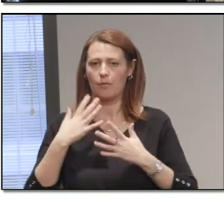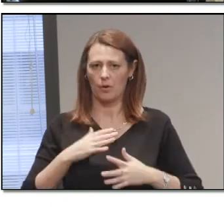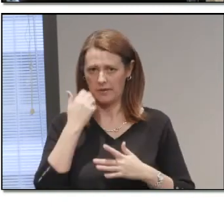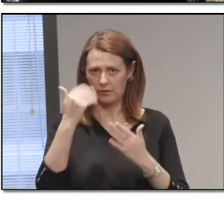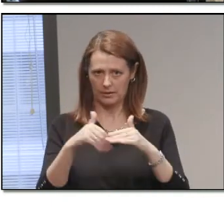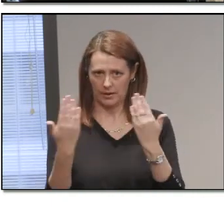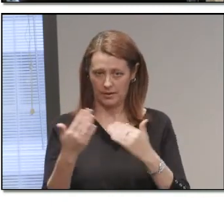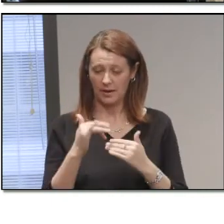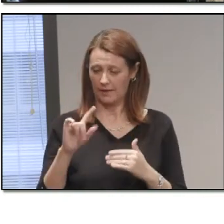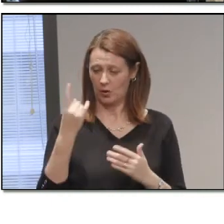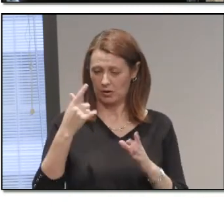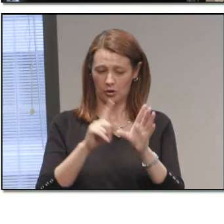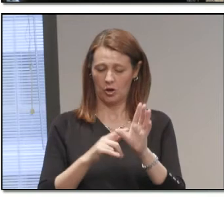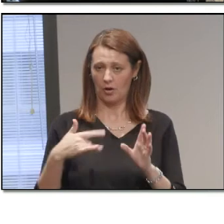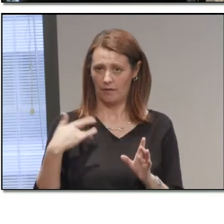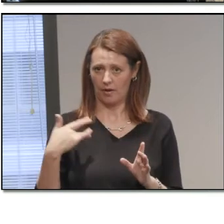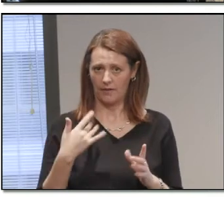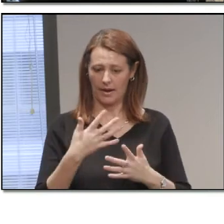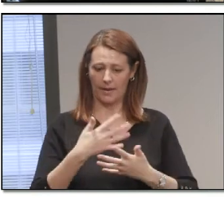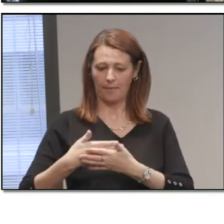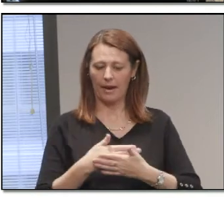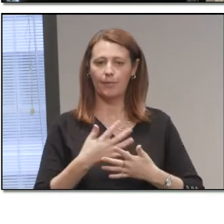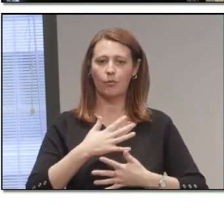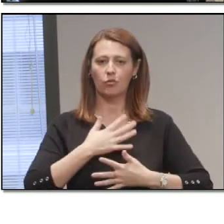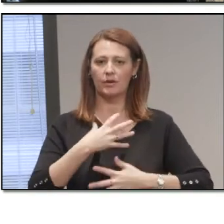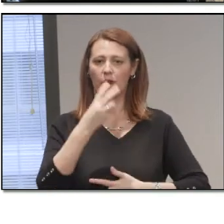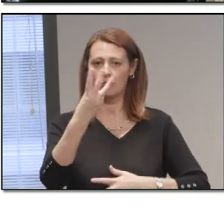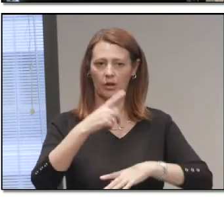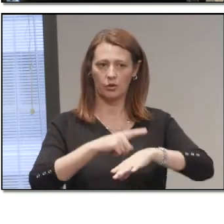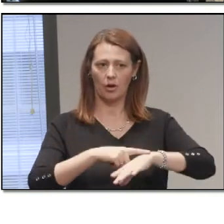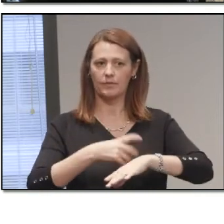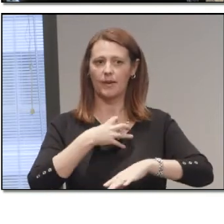life a baby breathes three times as much air as an adult does, relative to their size.